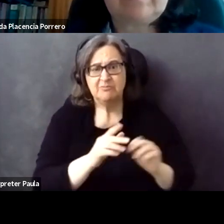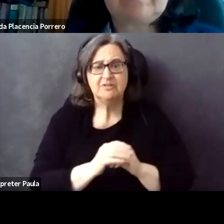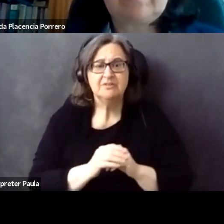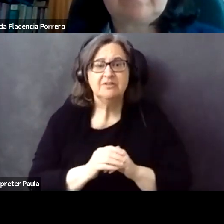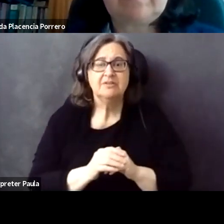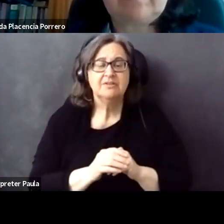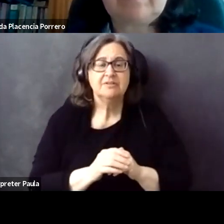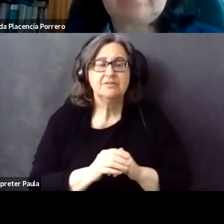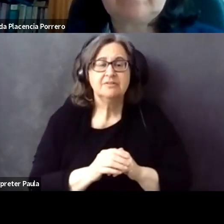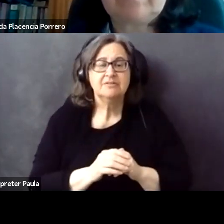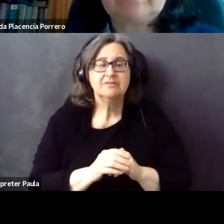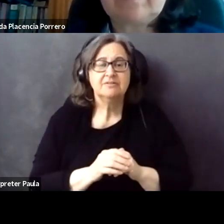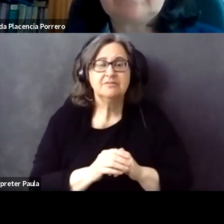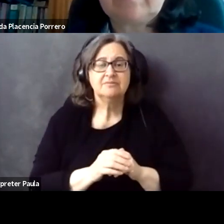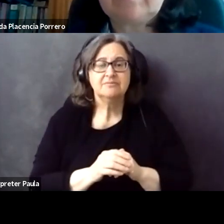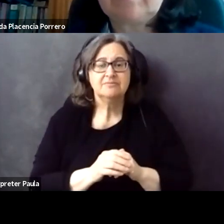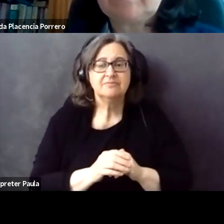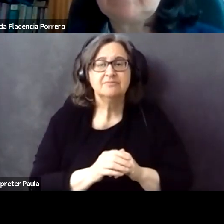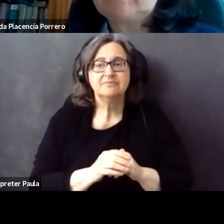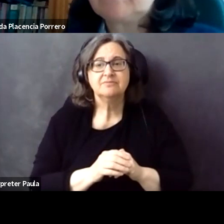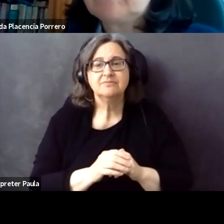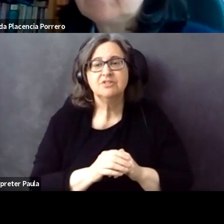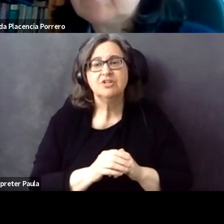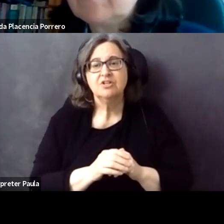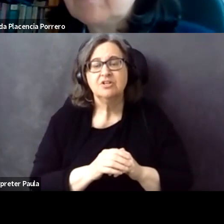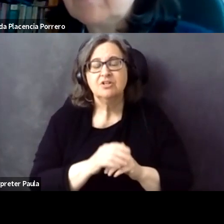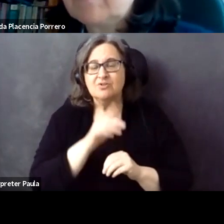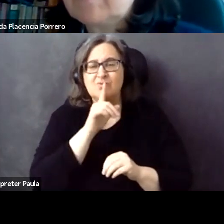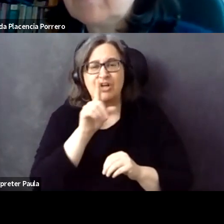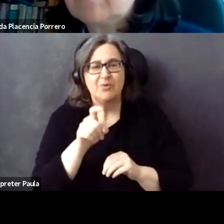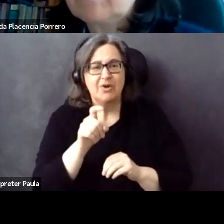which made the access to our web shops